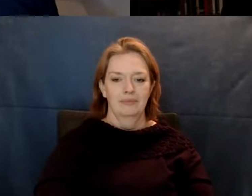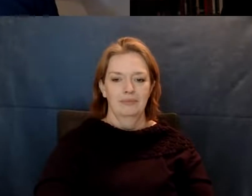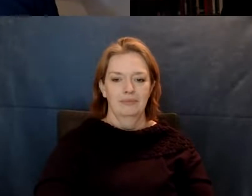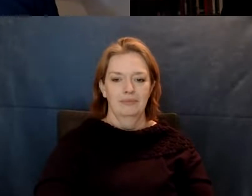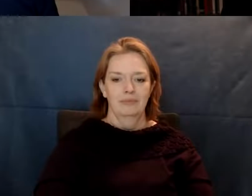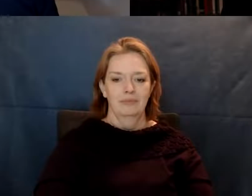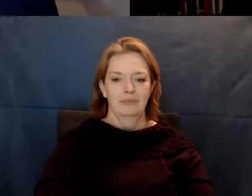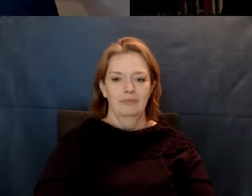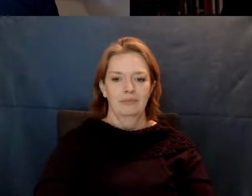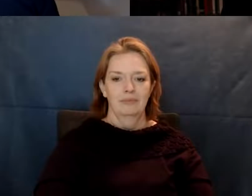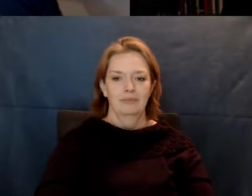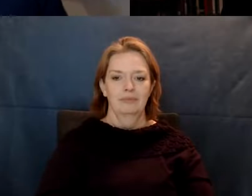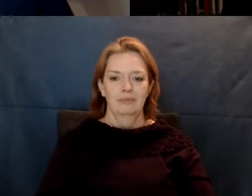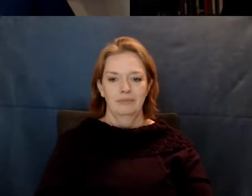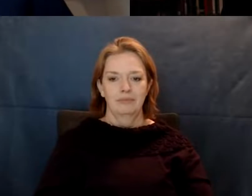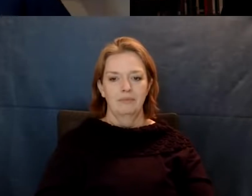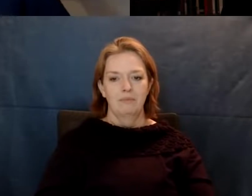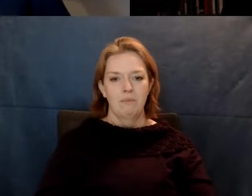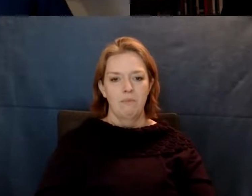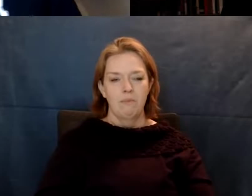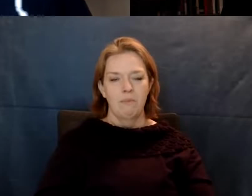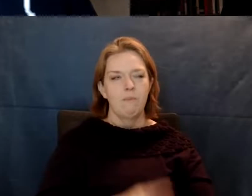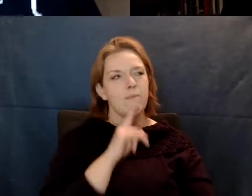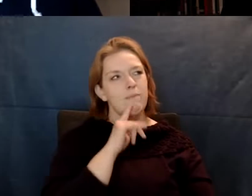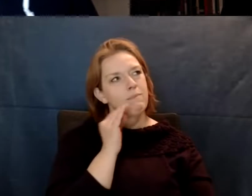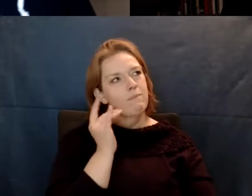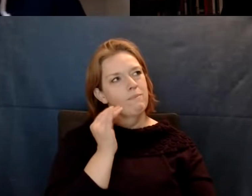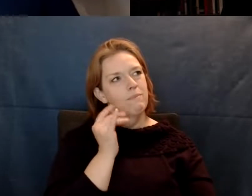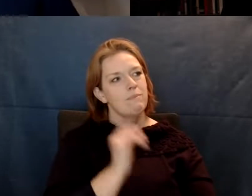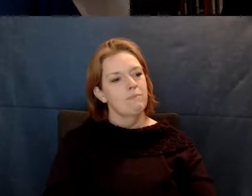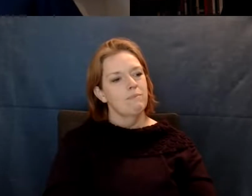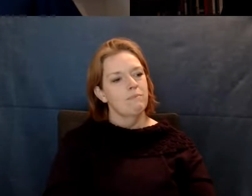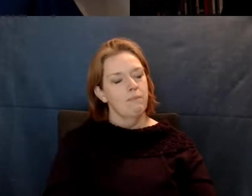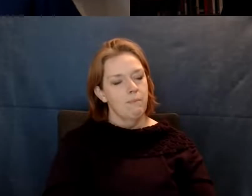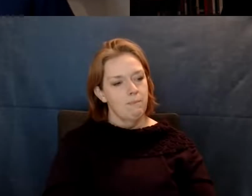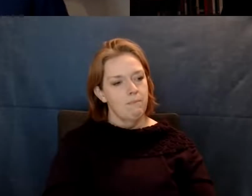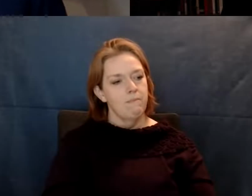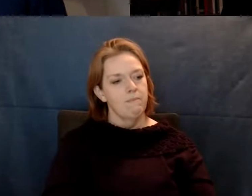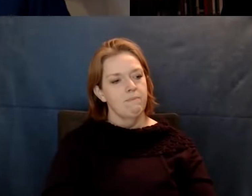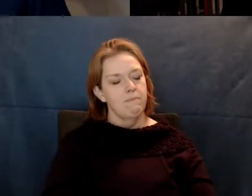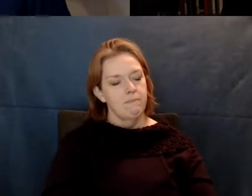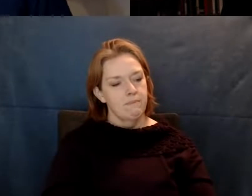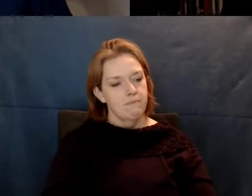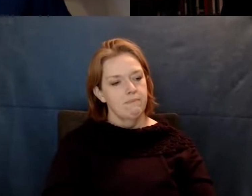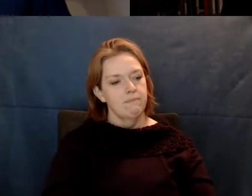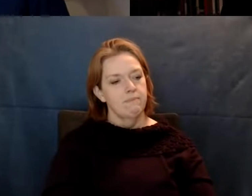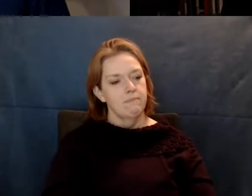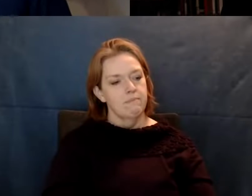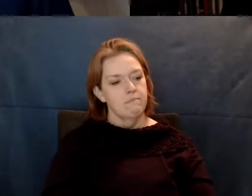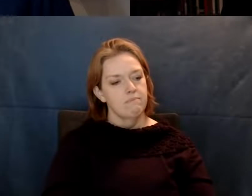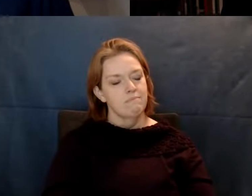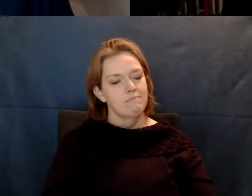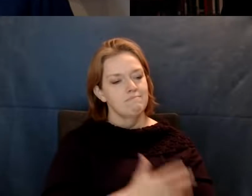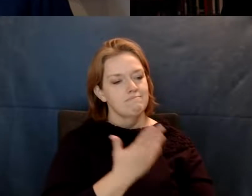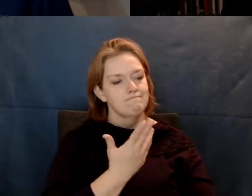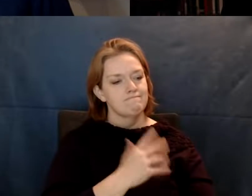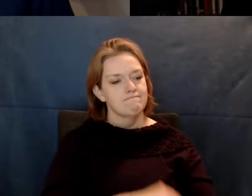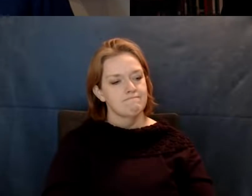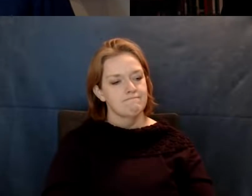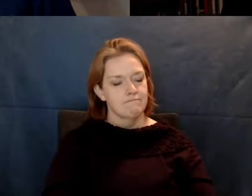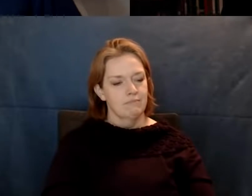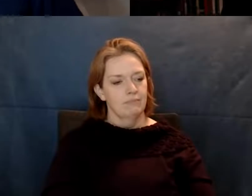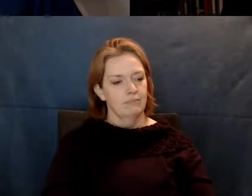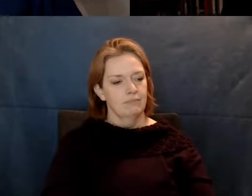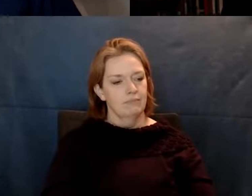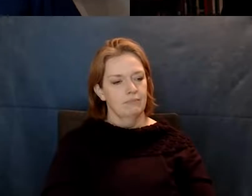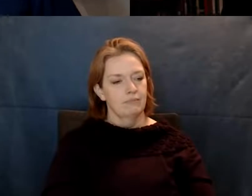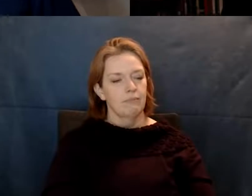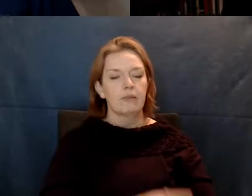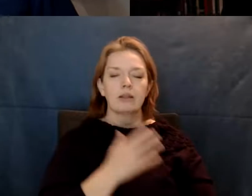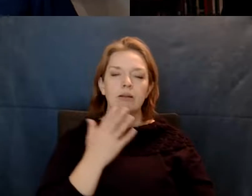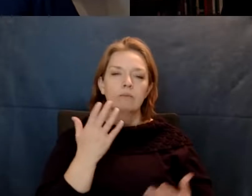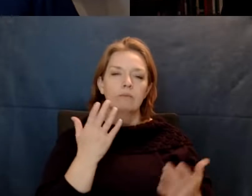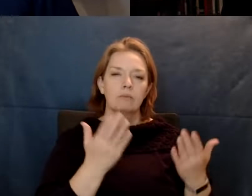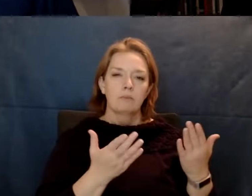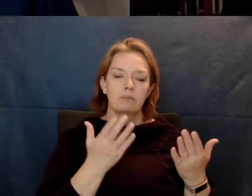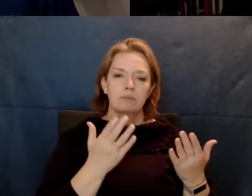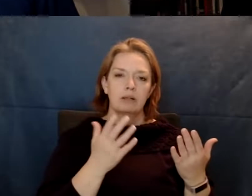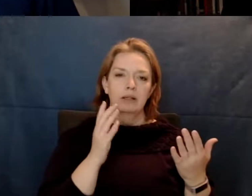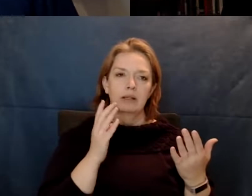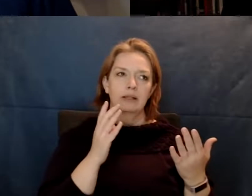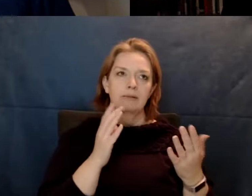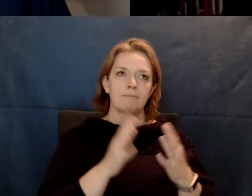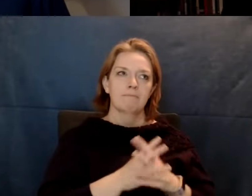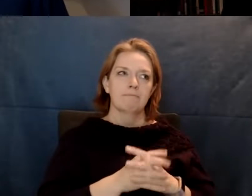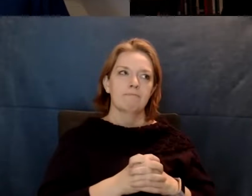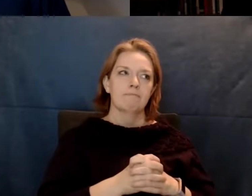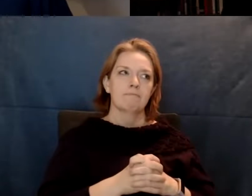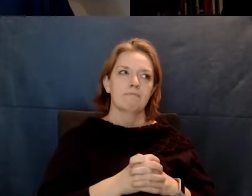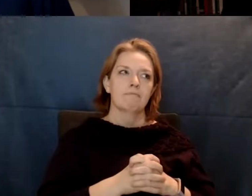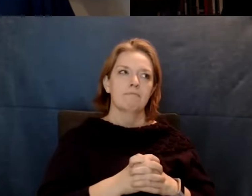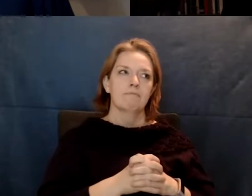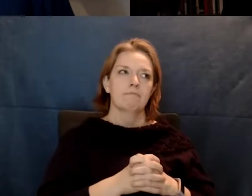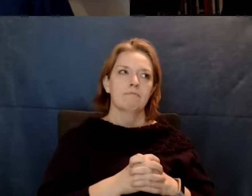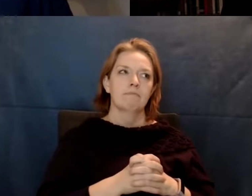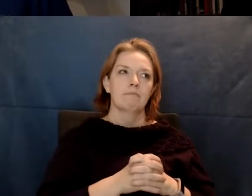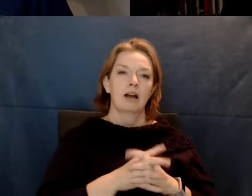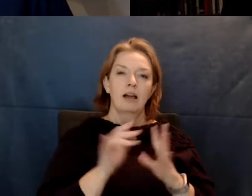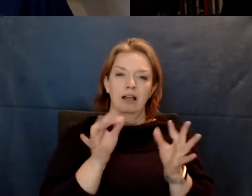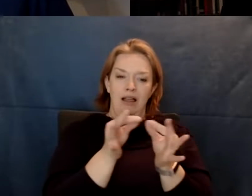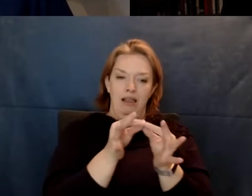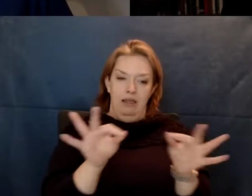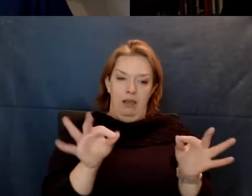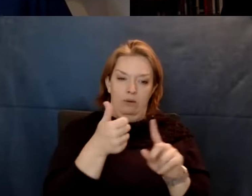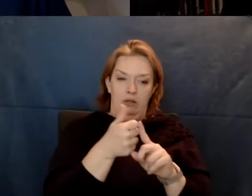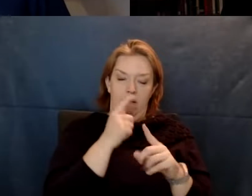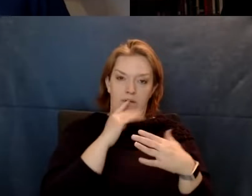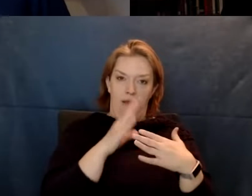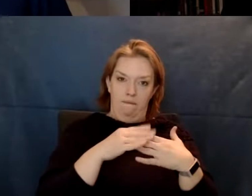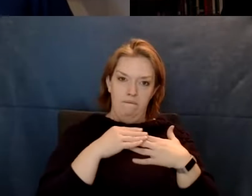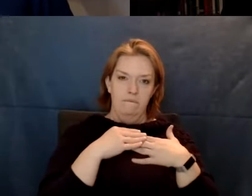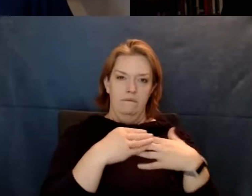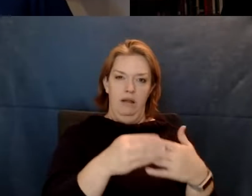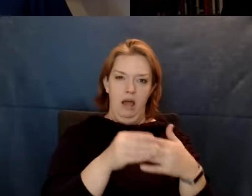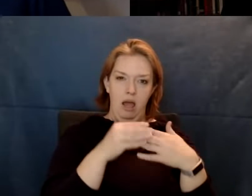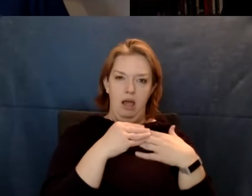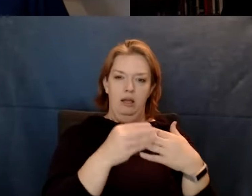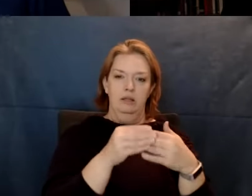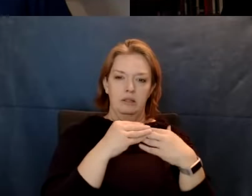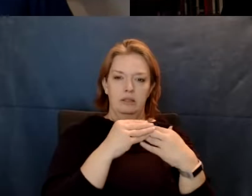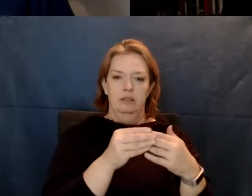J: I think probably how, probably how flexible the language is, or how much room there is